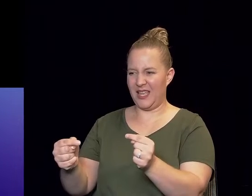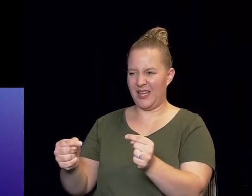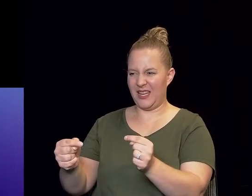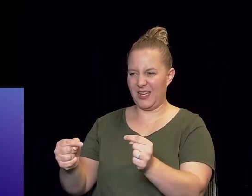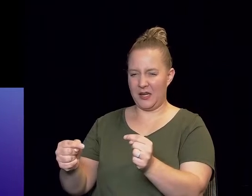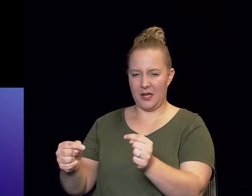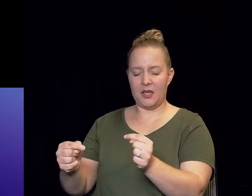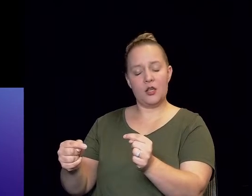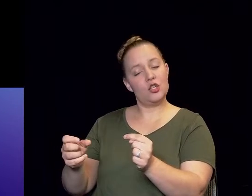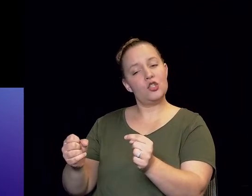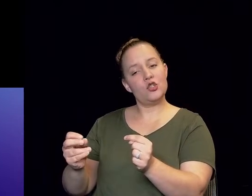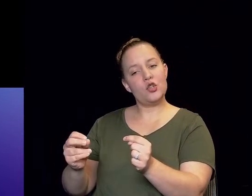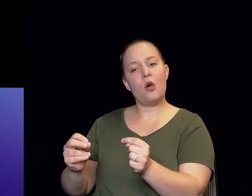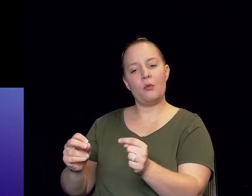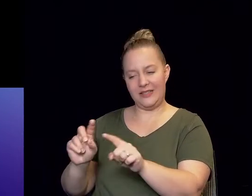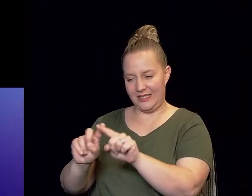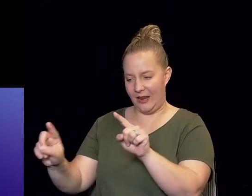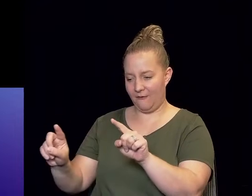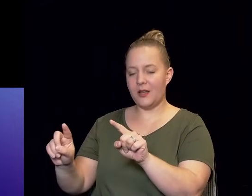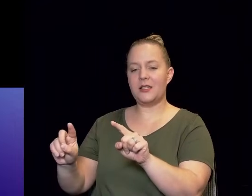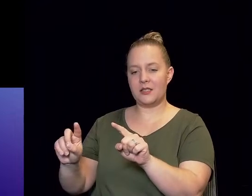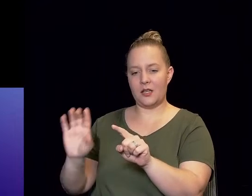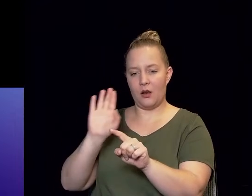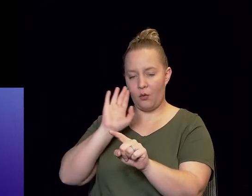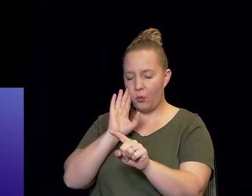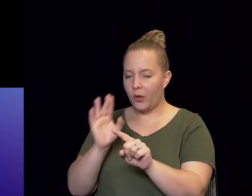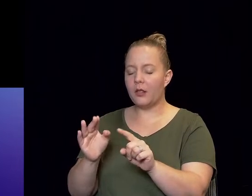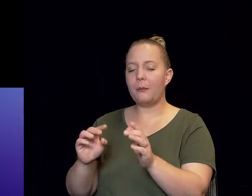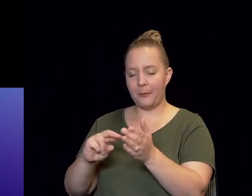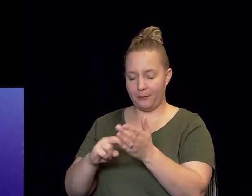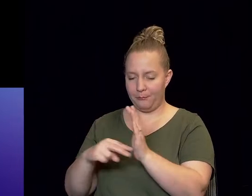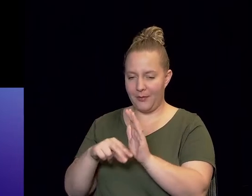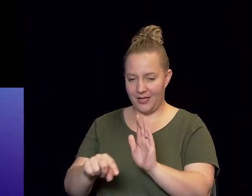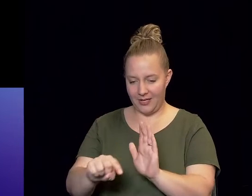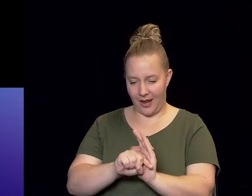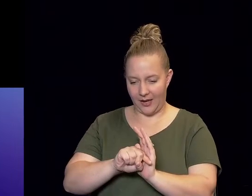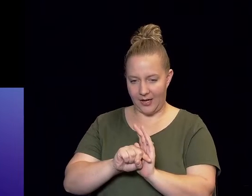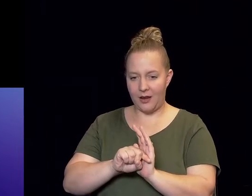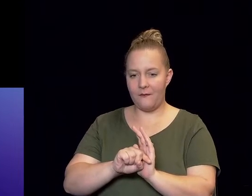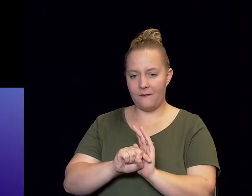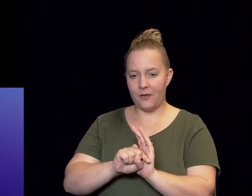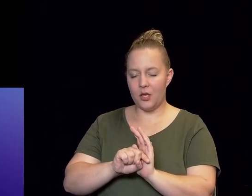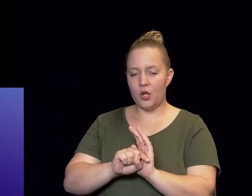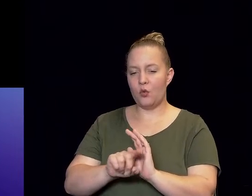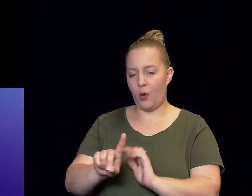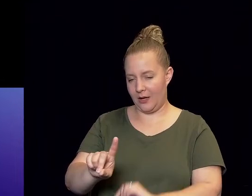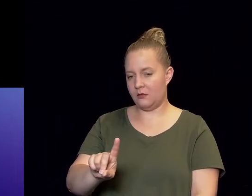signs so we're going to have the difference sign. So, negative. And then, 1 times 1 is 1.